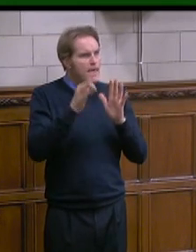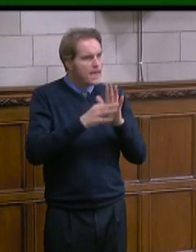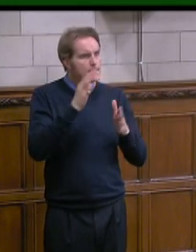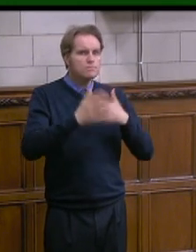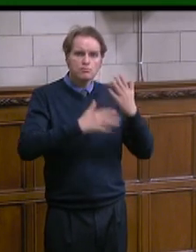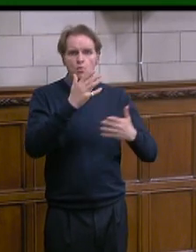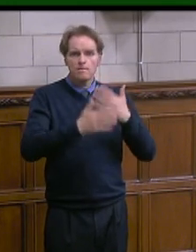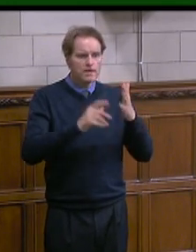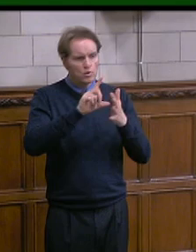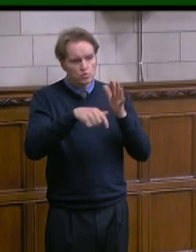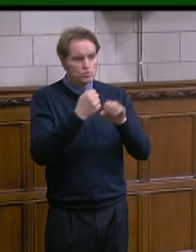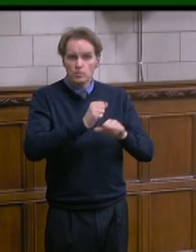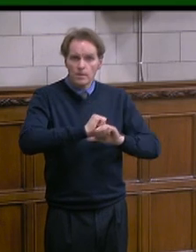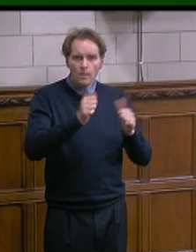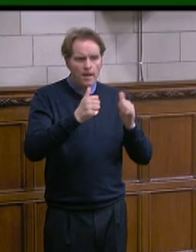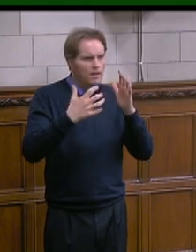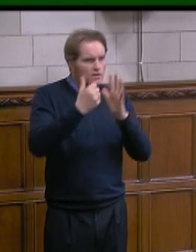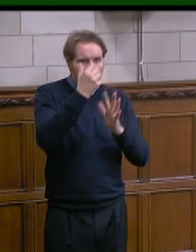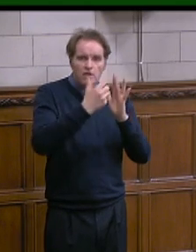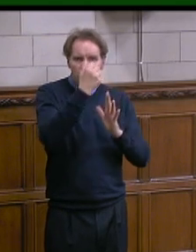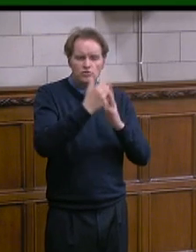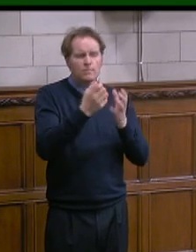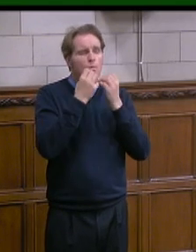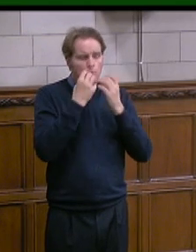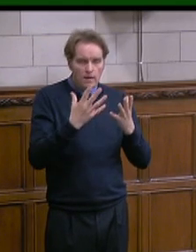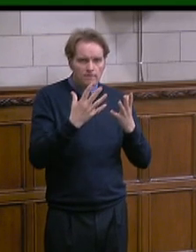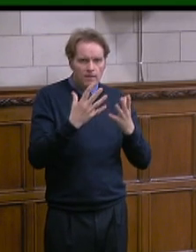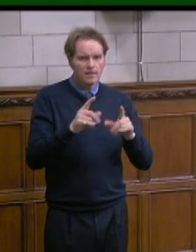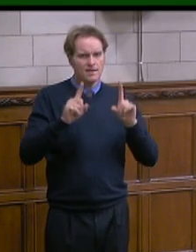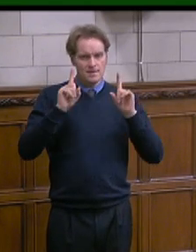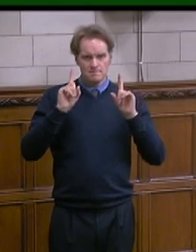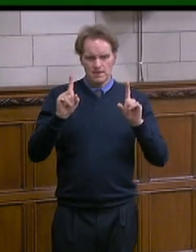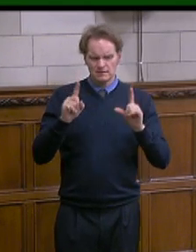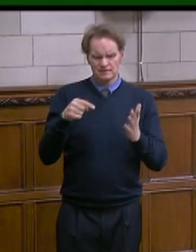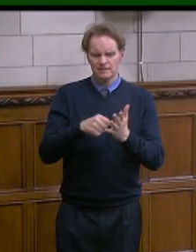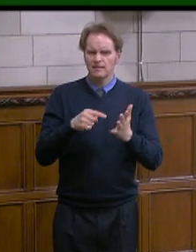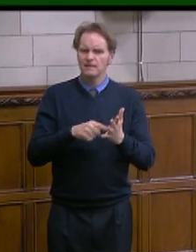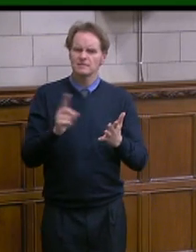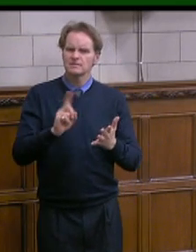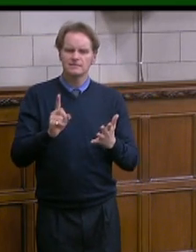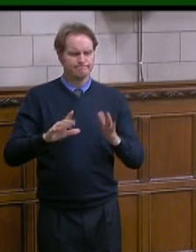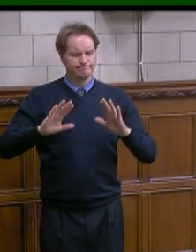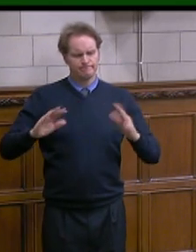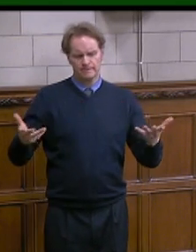previously and doing well in terms of their attainment, but these are not equal opportunities.